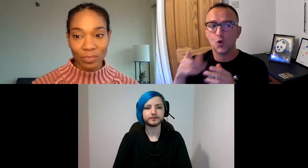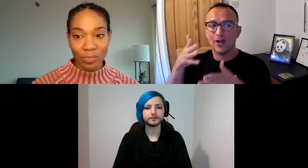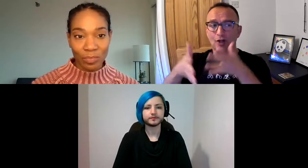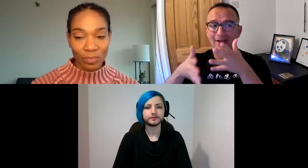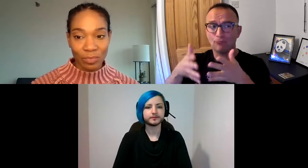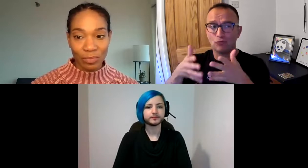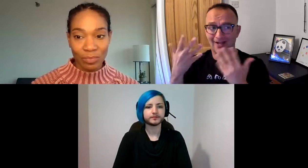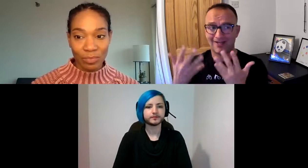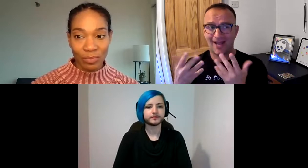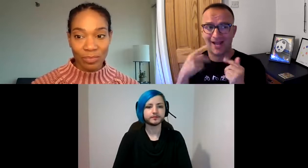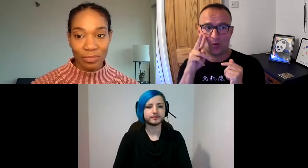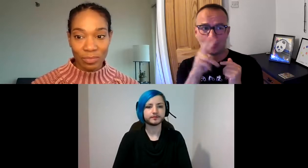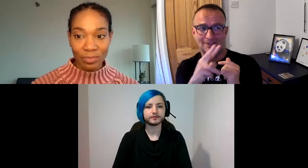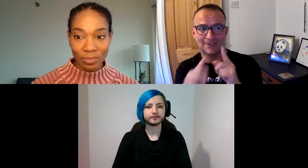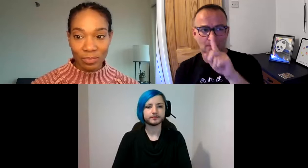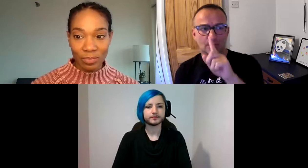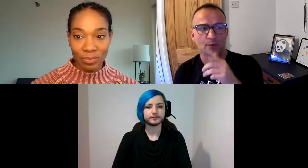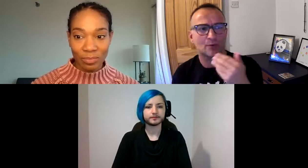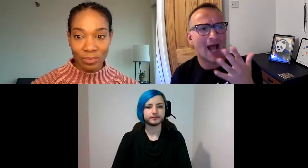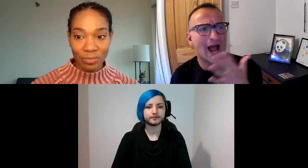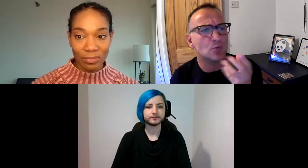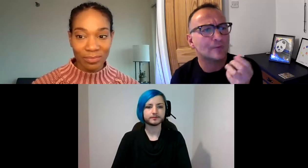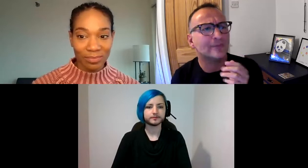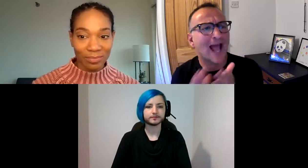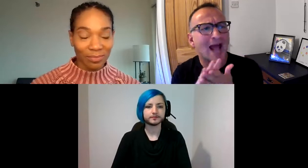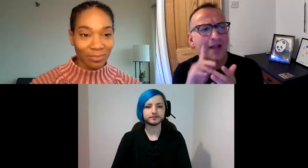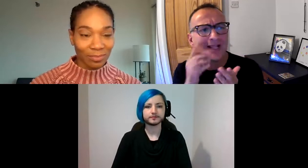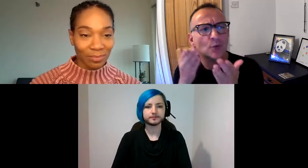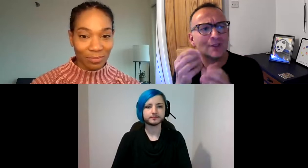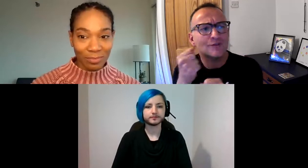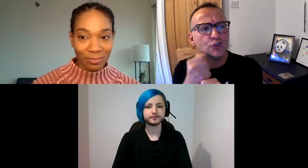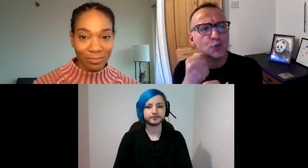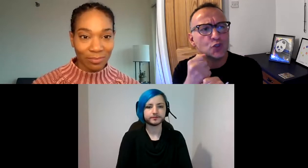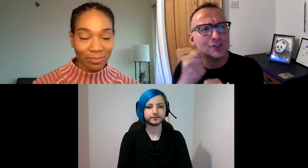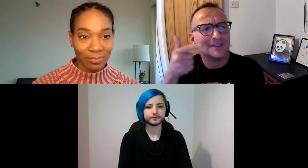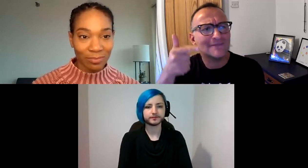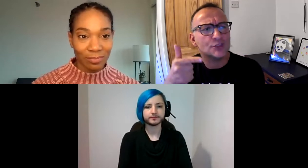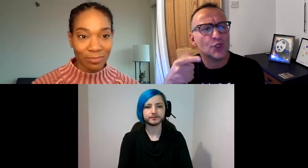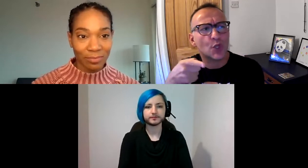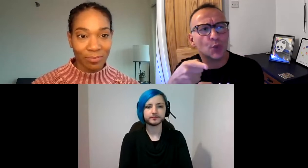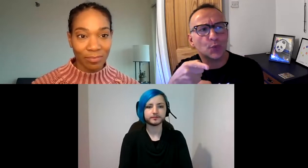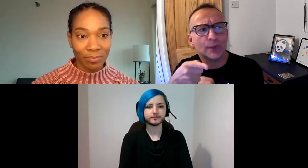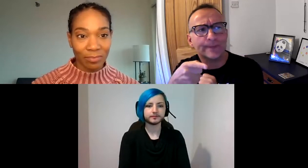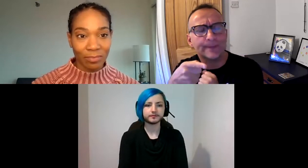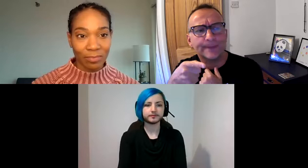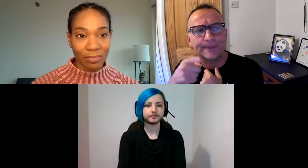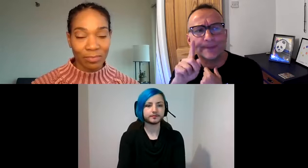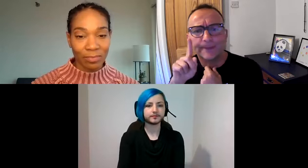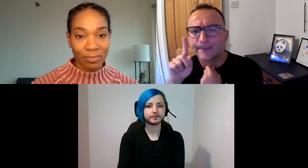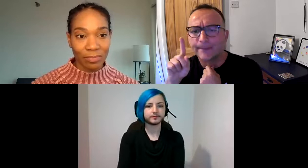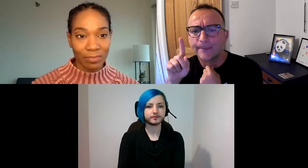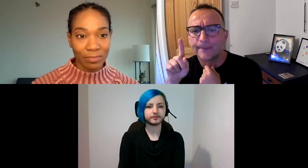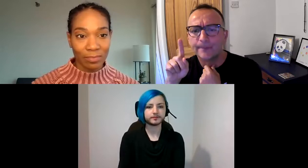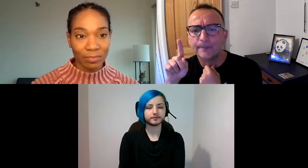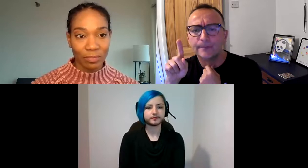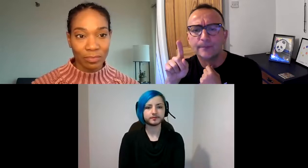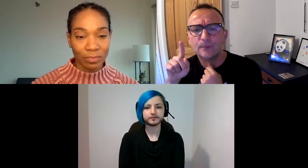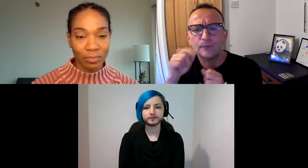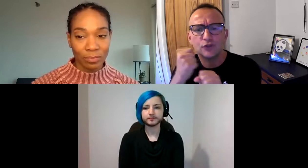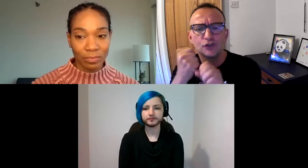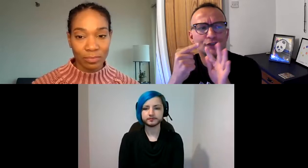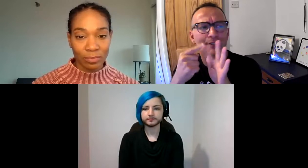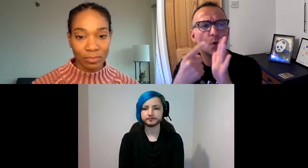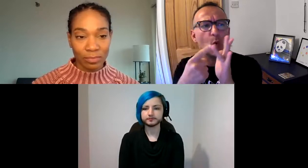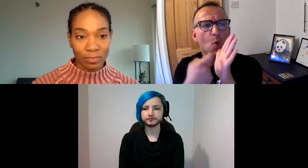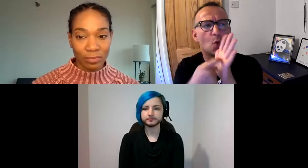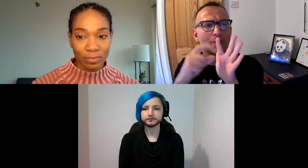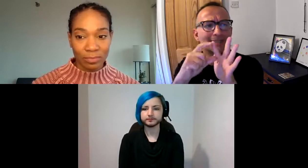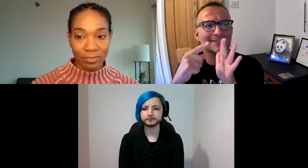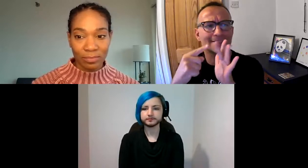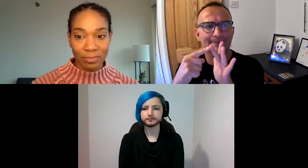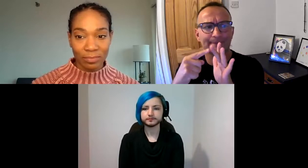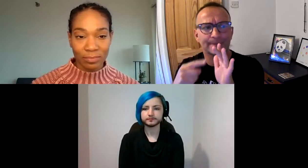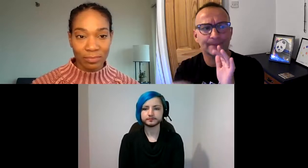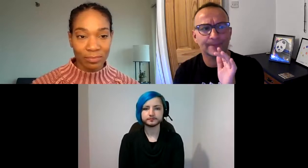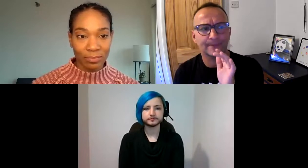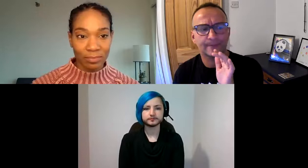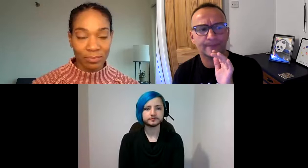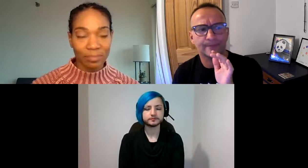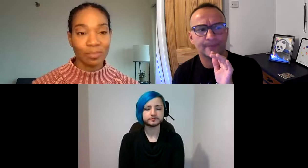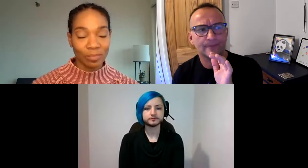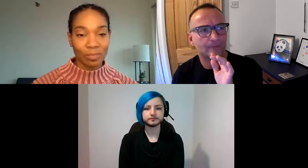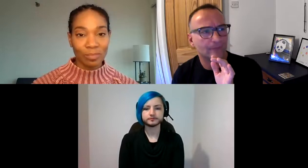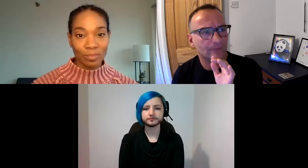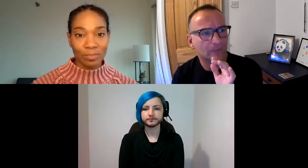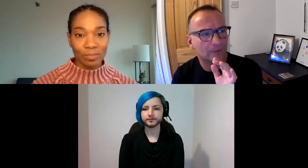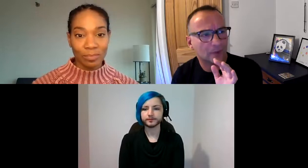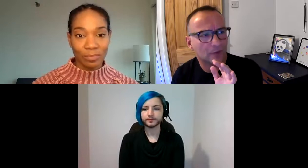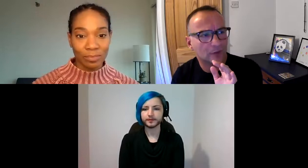think he has popped something into - if we can have -